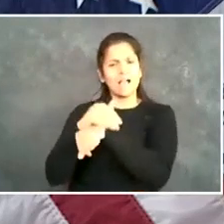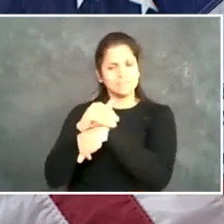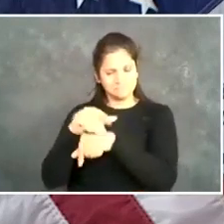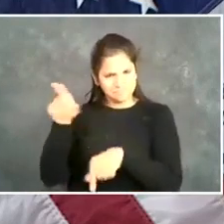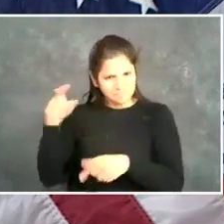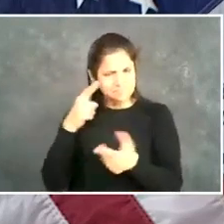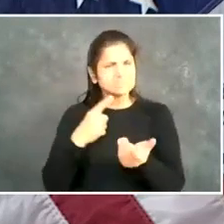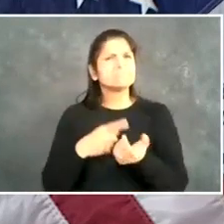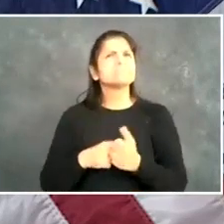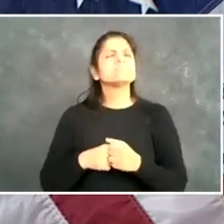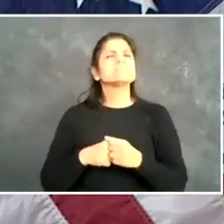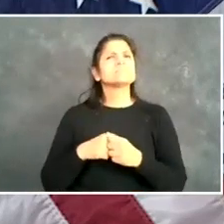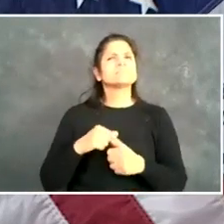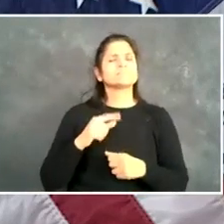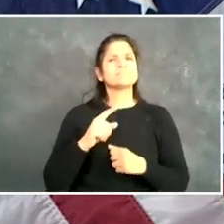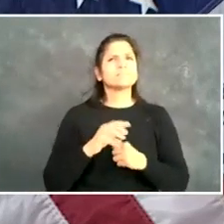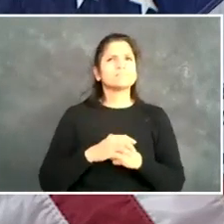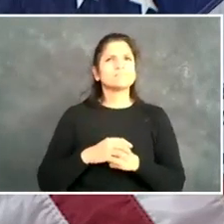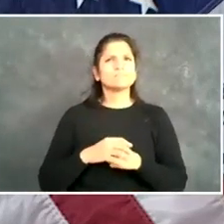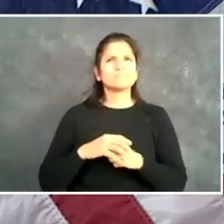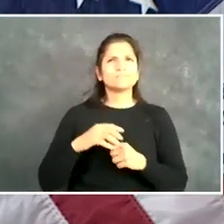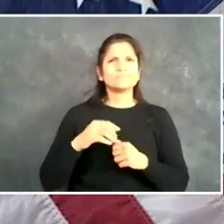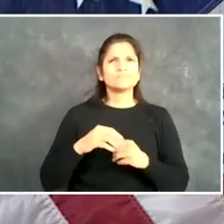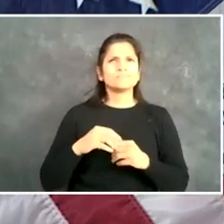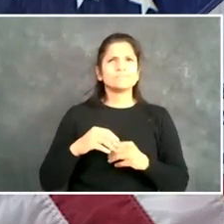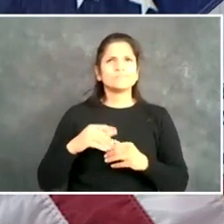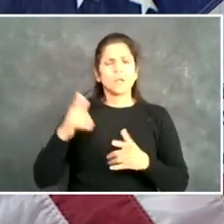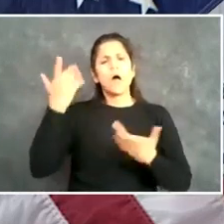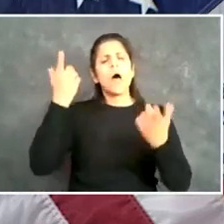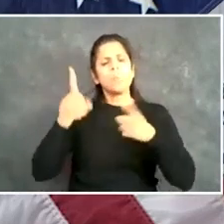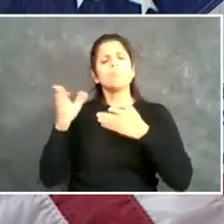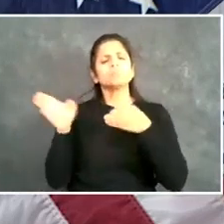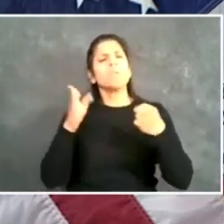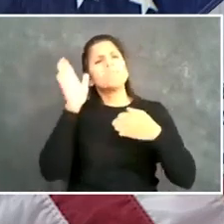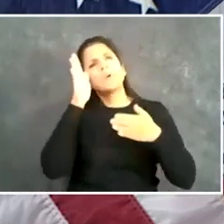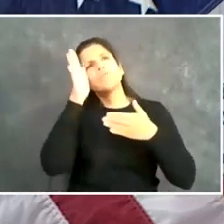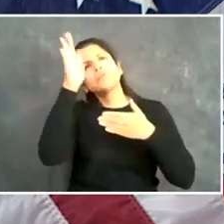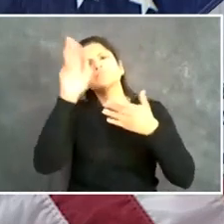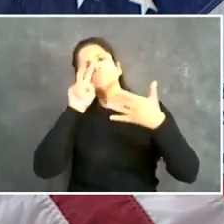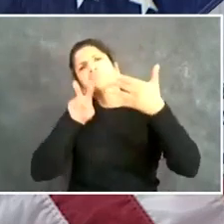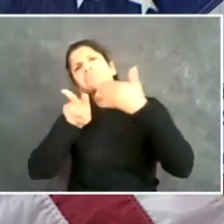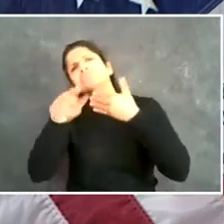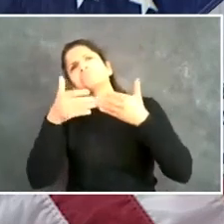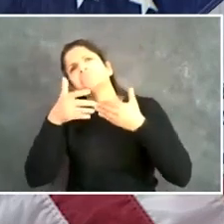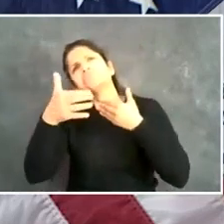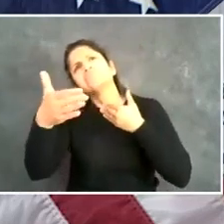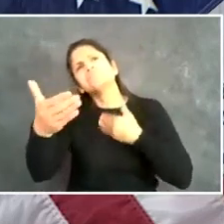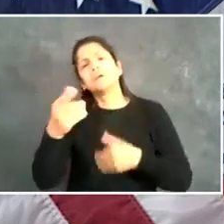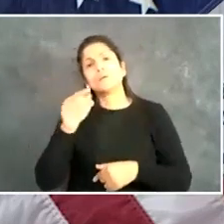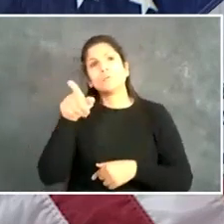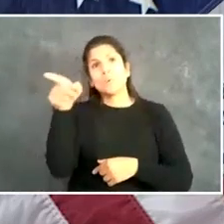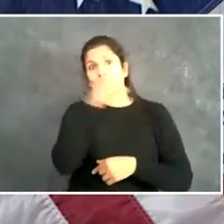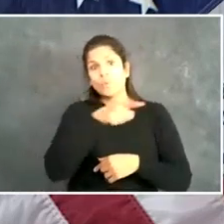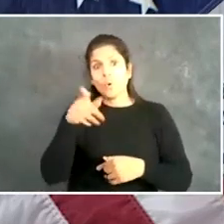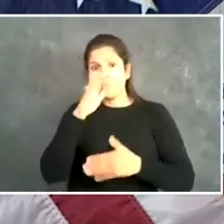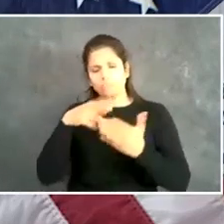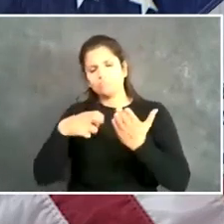WHAT YOU DID LAST NIGHT? HOW WIL YOUR SUMMONS AND BEST